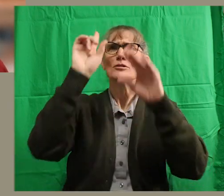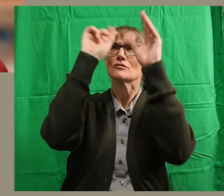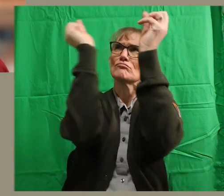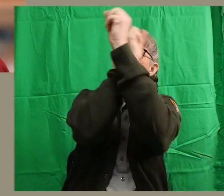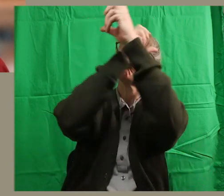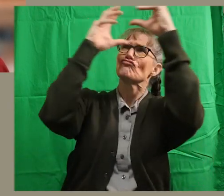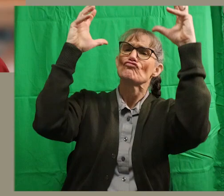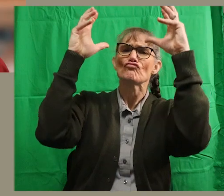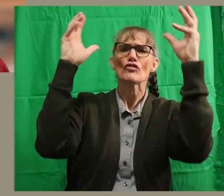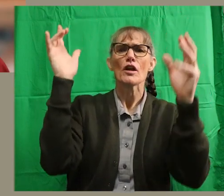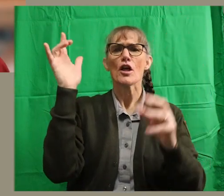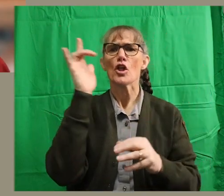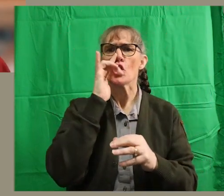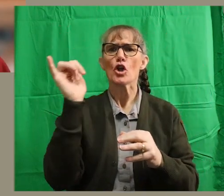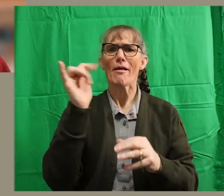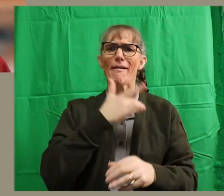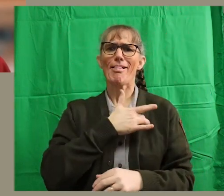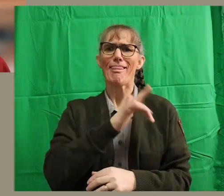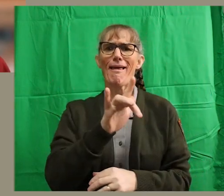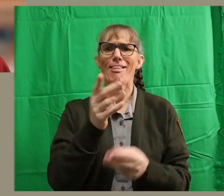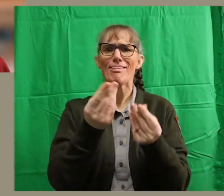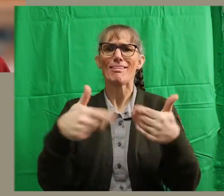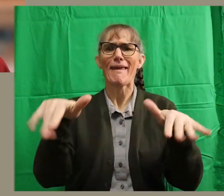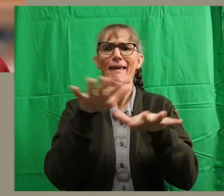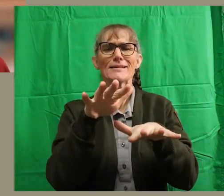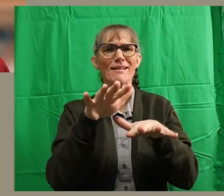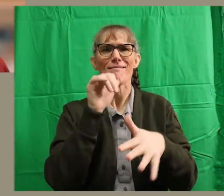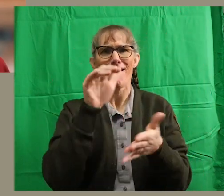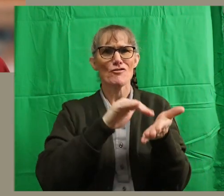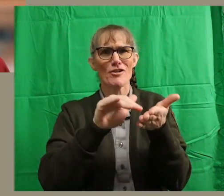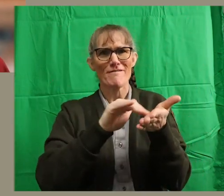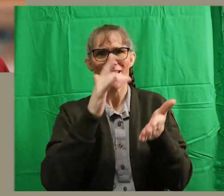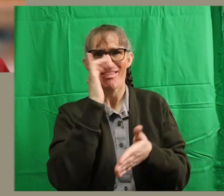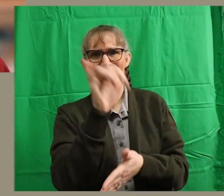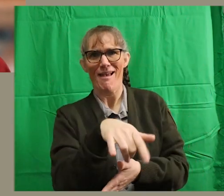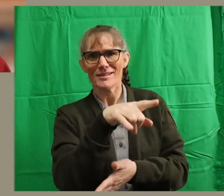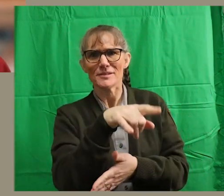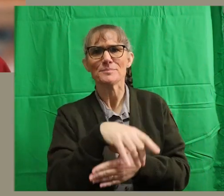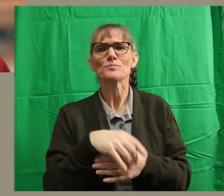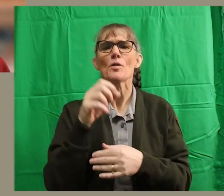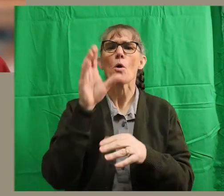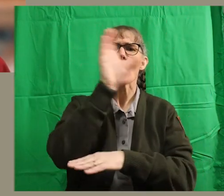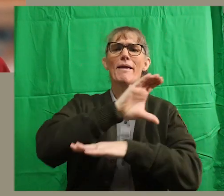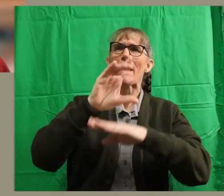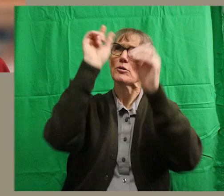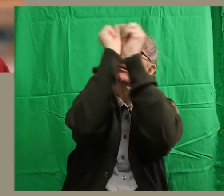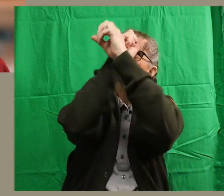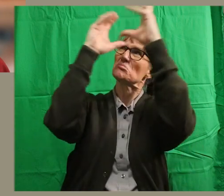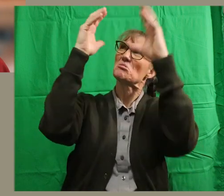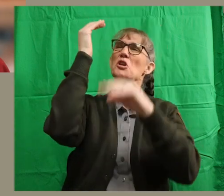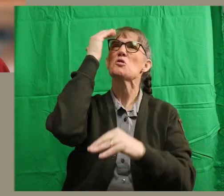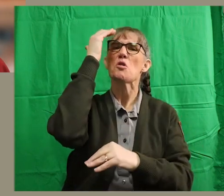we picture them coming from an unforgiving terrain like this, or we have this idea that camels are